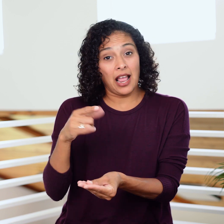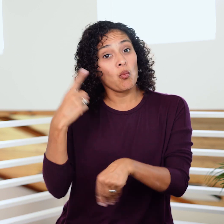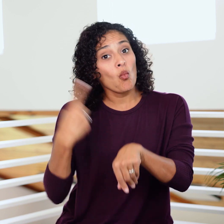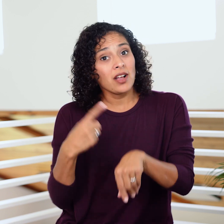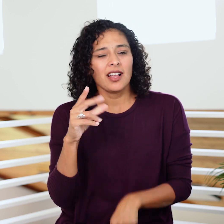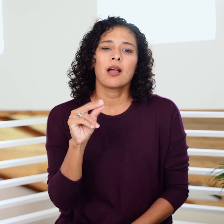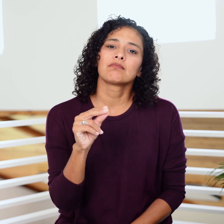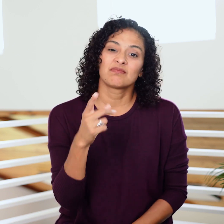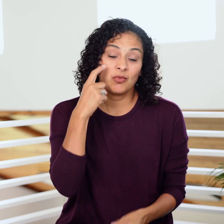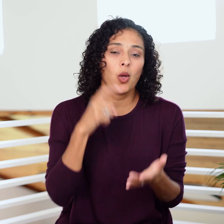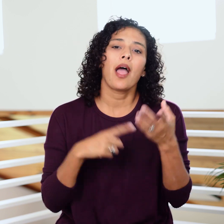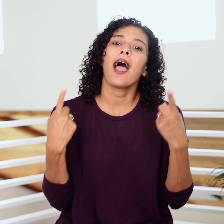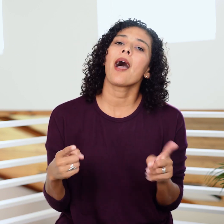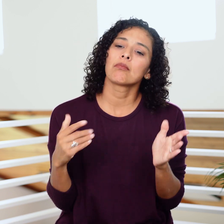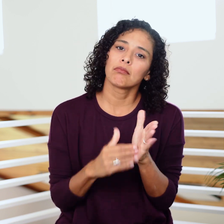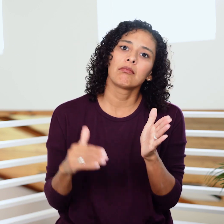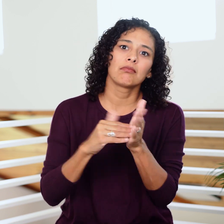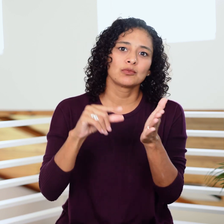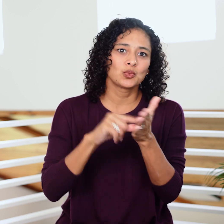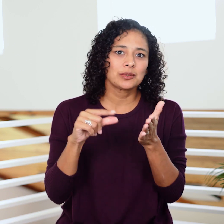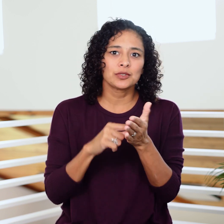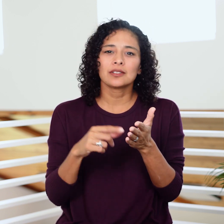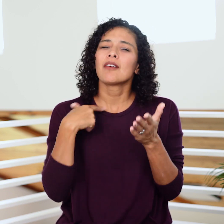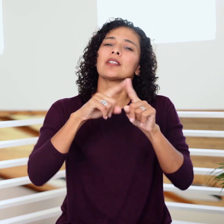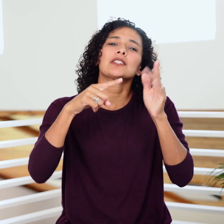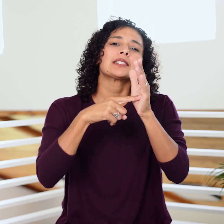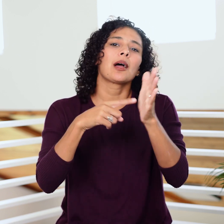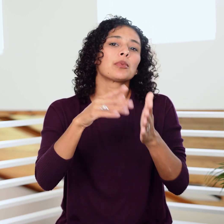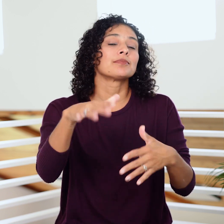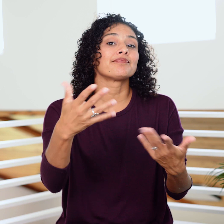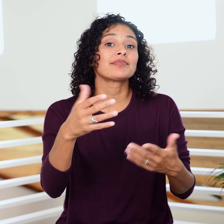one-off situation as far as God is concerned. It’s actually a theme in scripture. Here are two other examples we’ve seen so far: